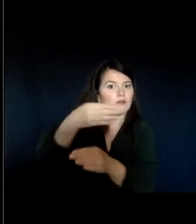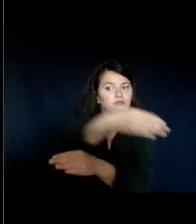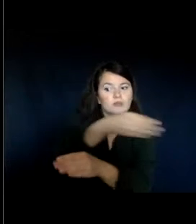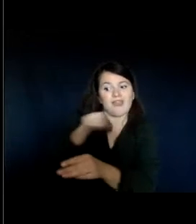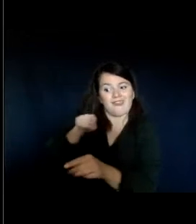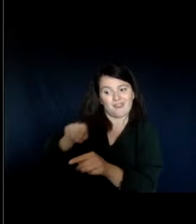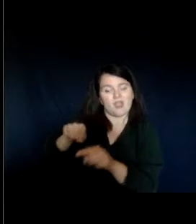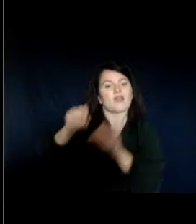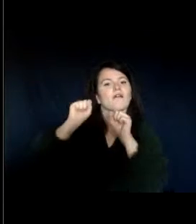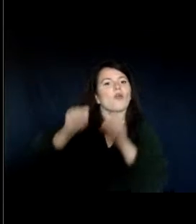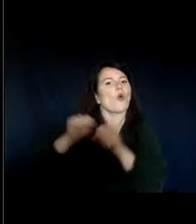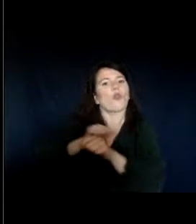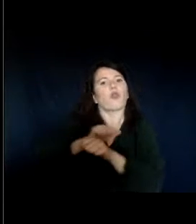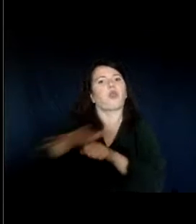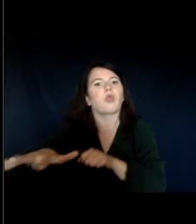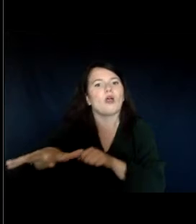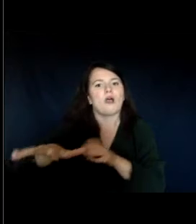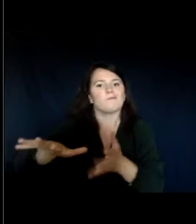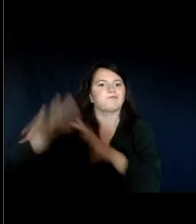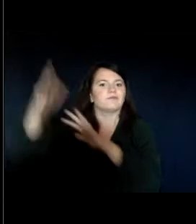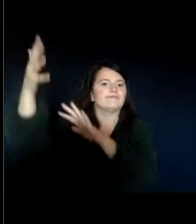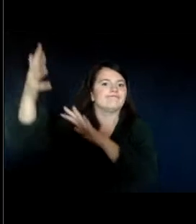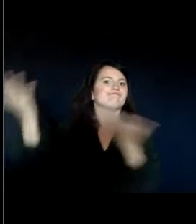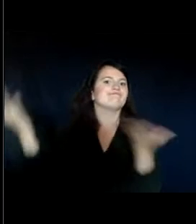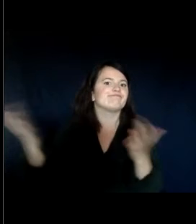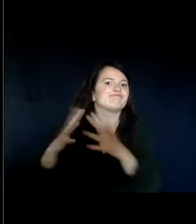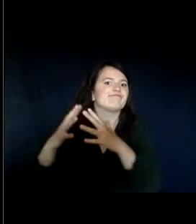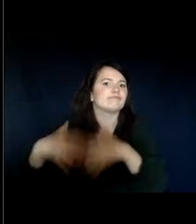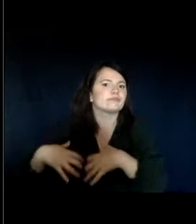because we know, when it comes to homeless people,